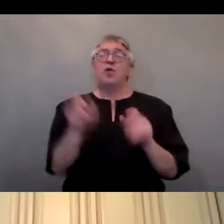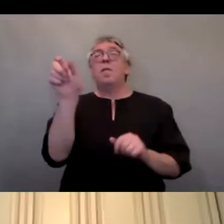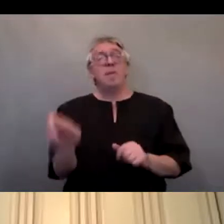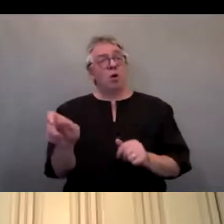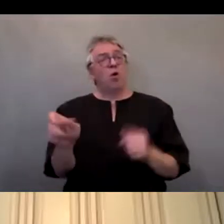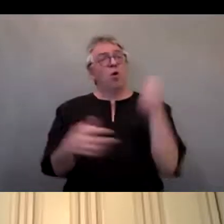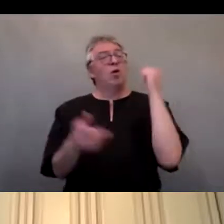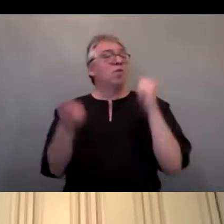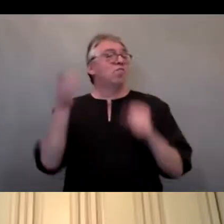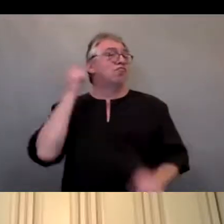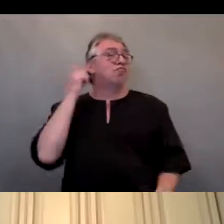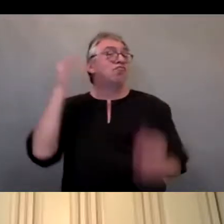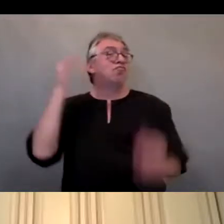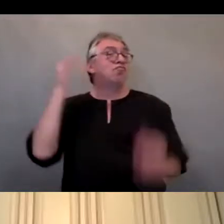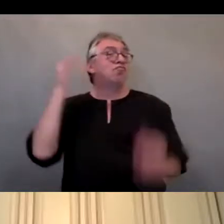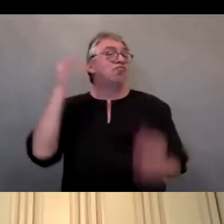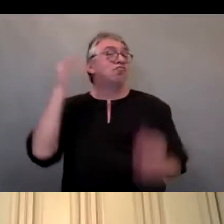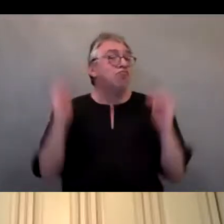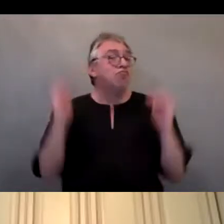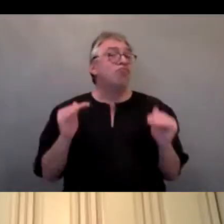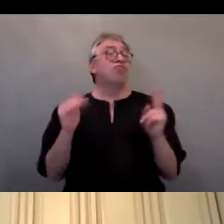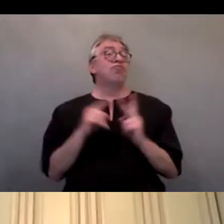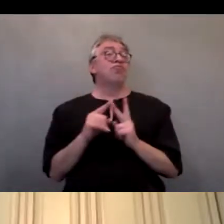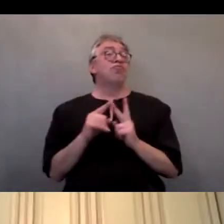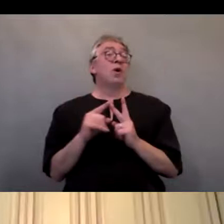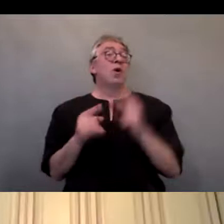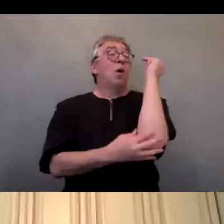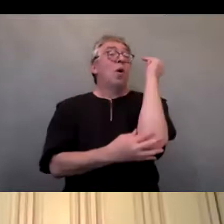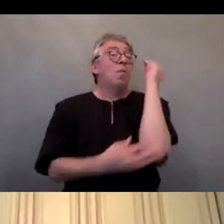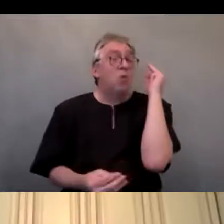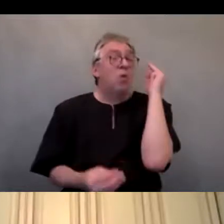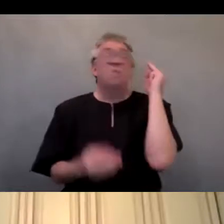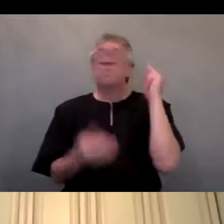It is important to support and provide access to people with